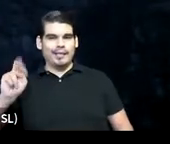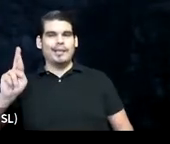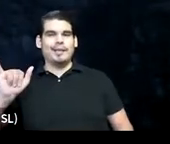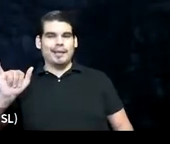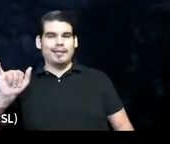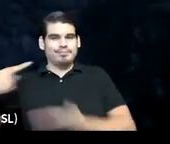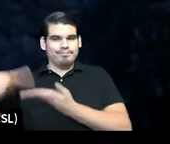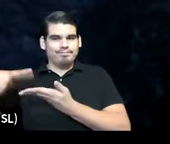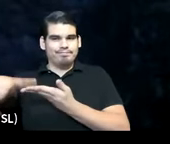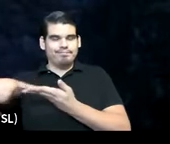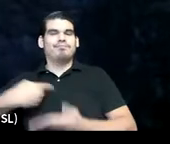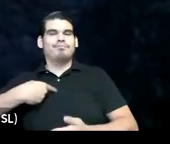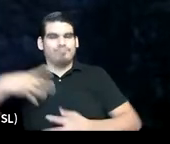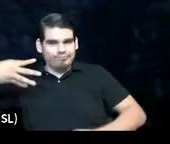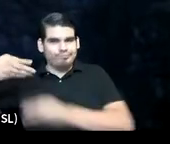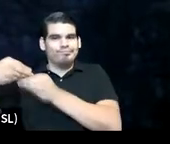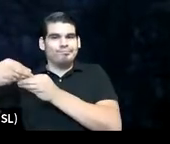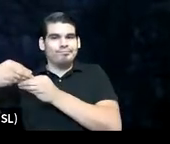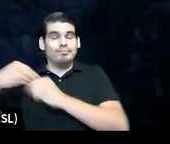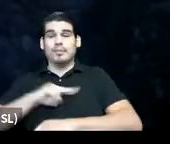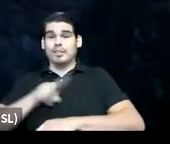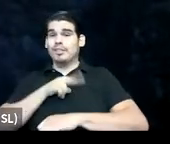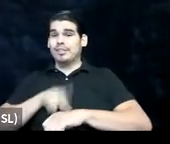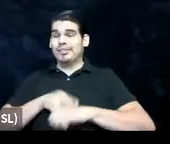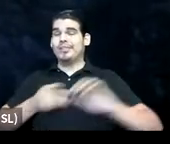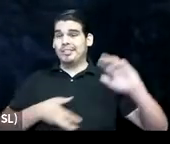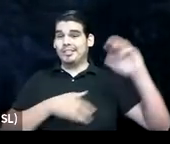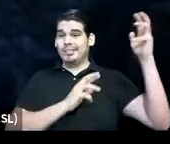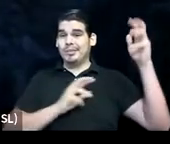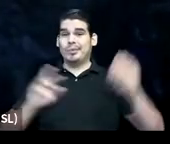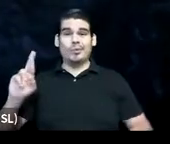Instance, it really motivated by the pandemic, for me at least, just to ensure that